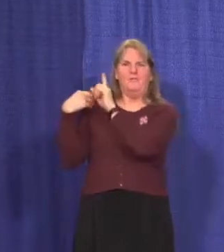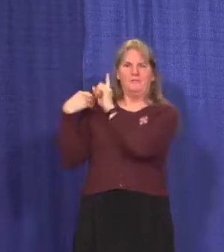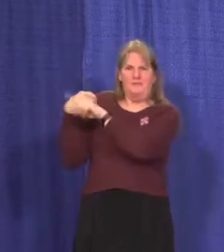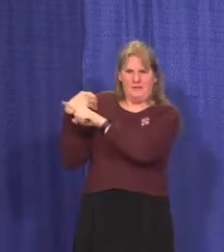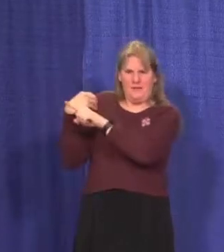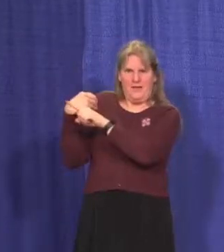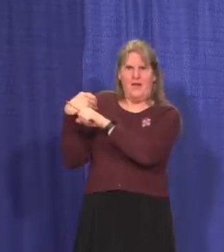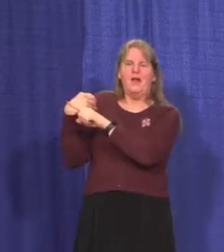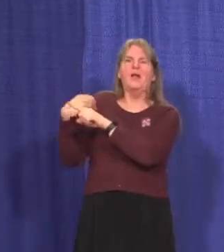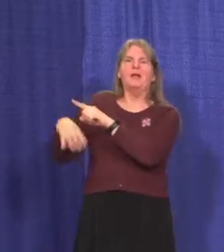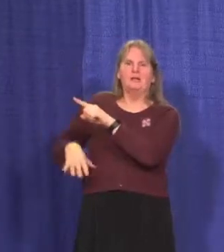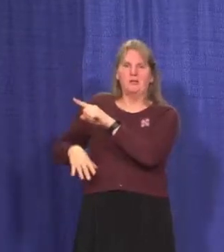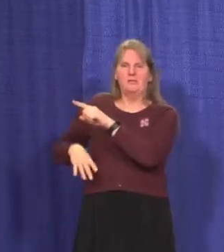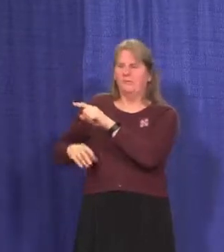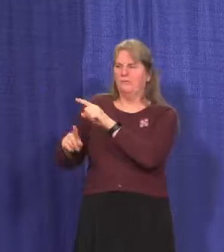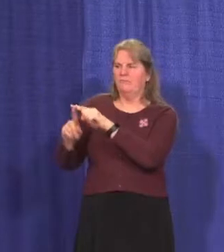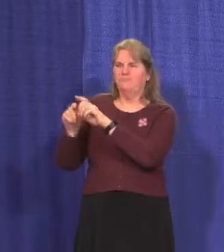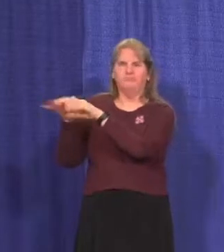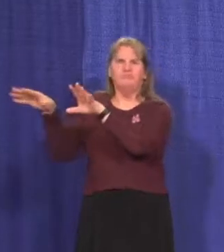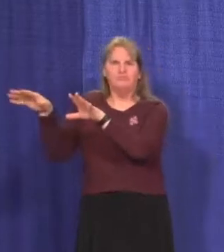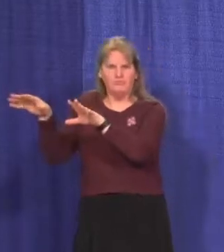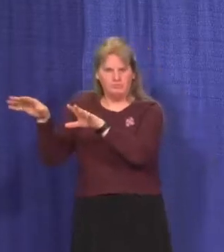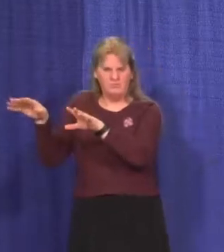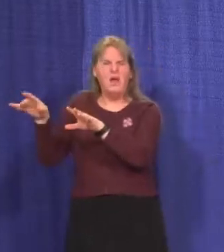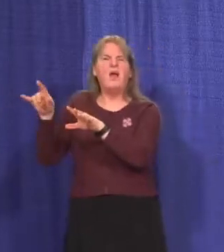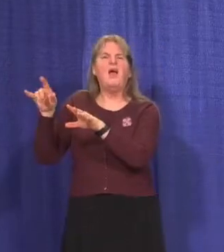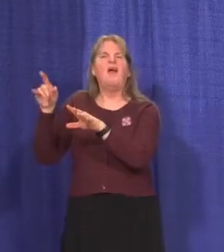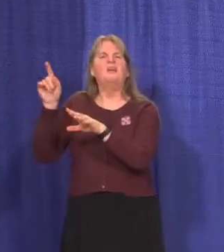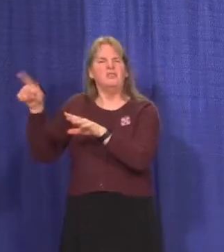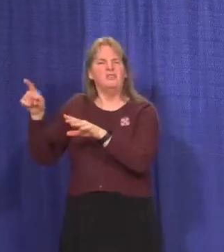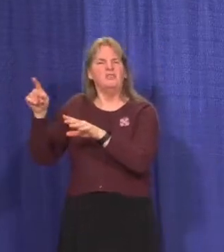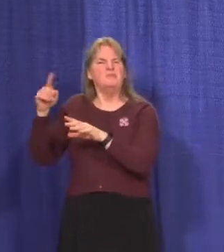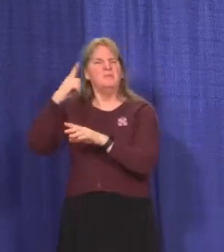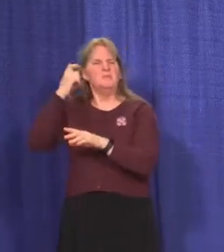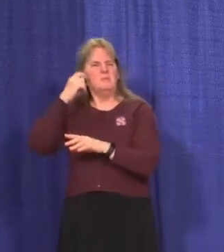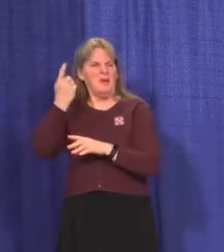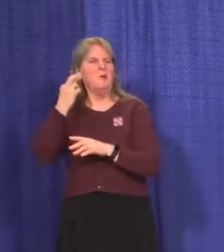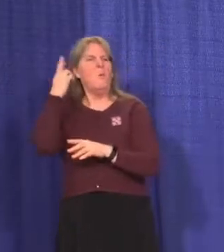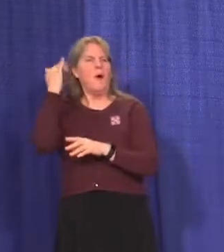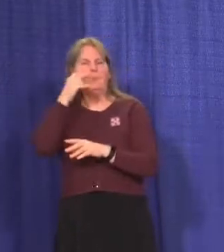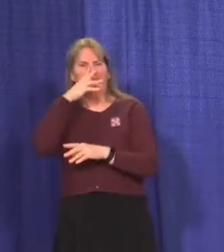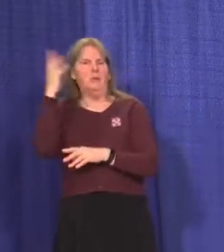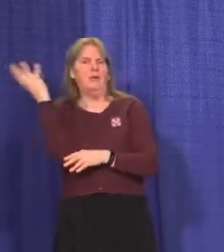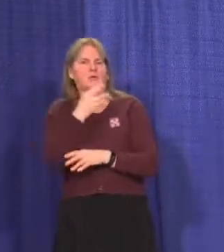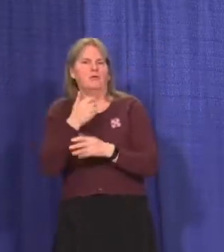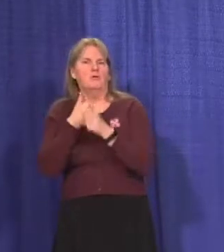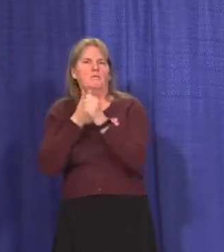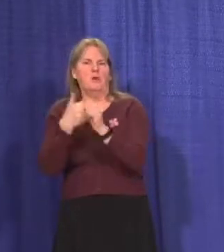having contributed. Then all of a sudden there is an